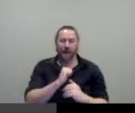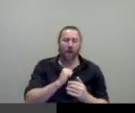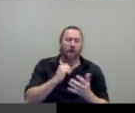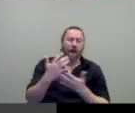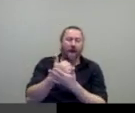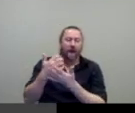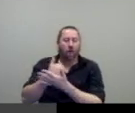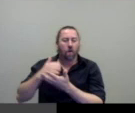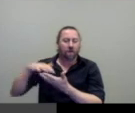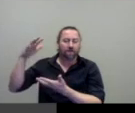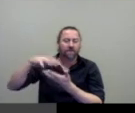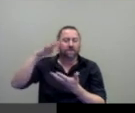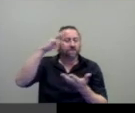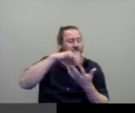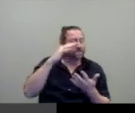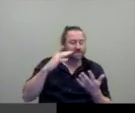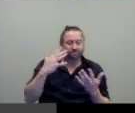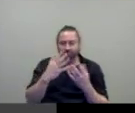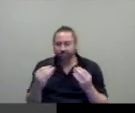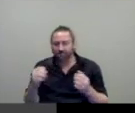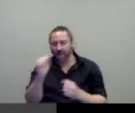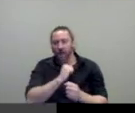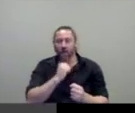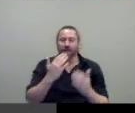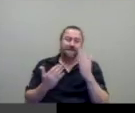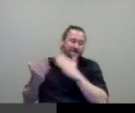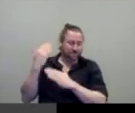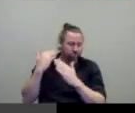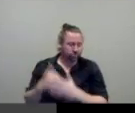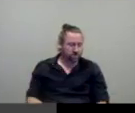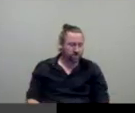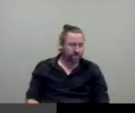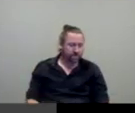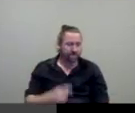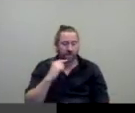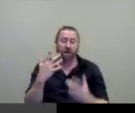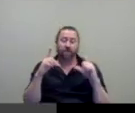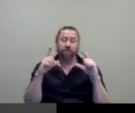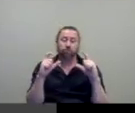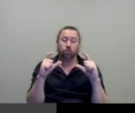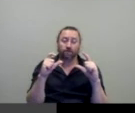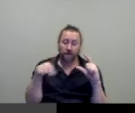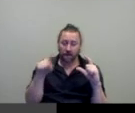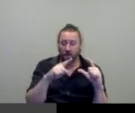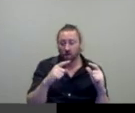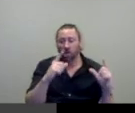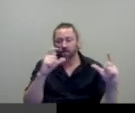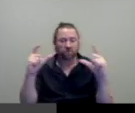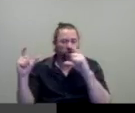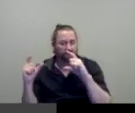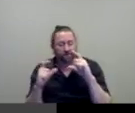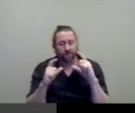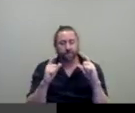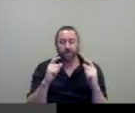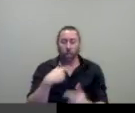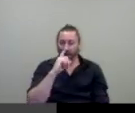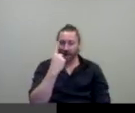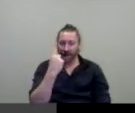histories and the in ability for a photographer and photography to somehow conjure this knowledge